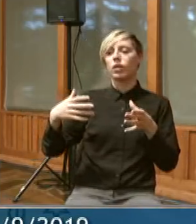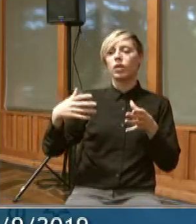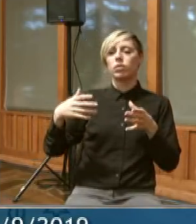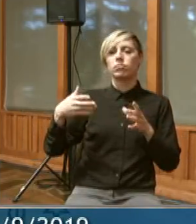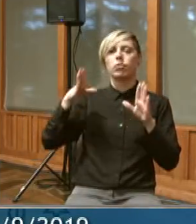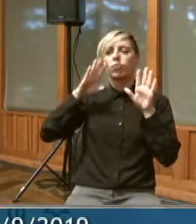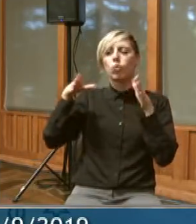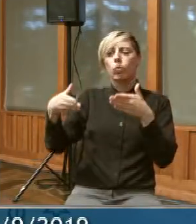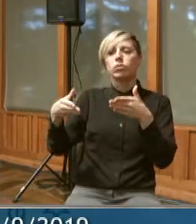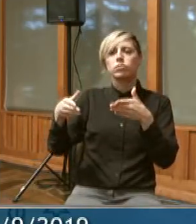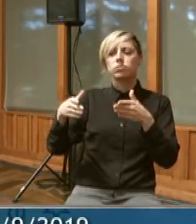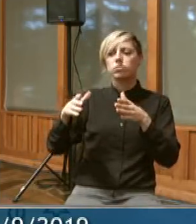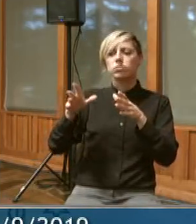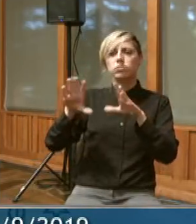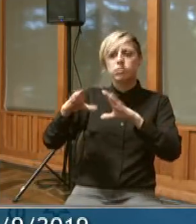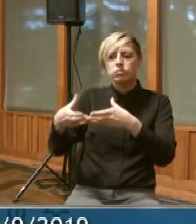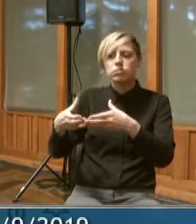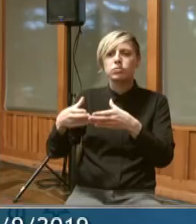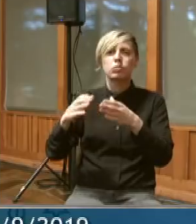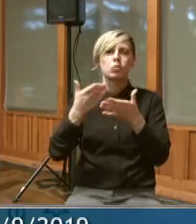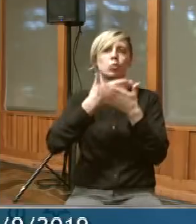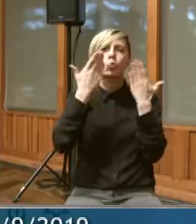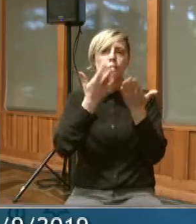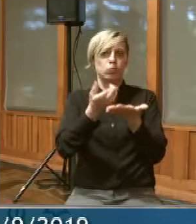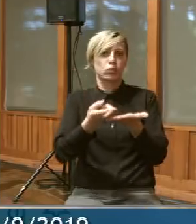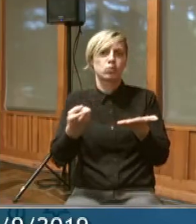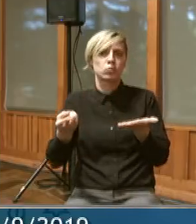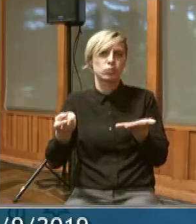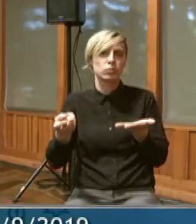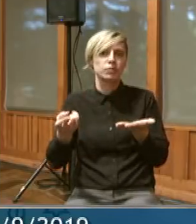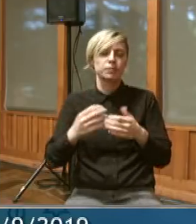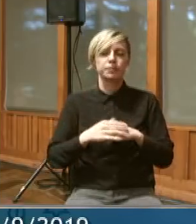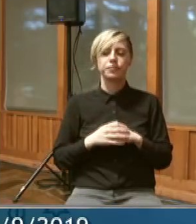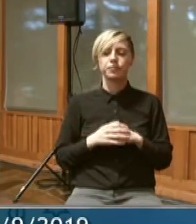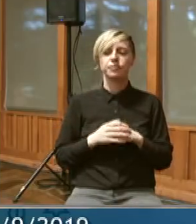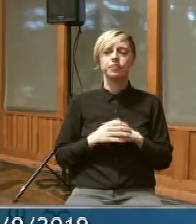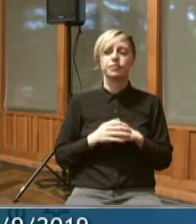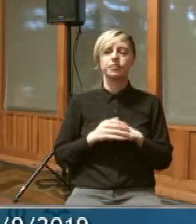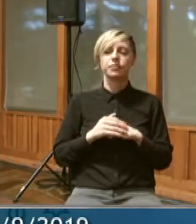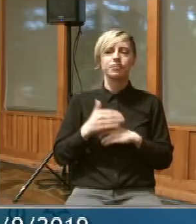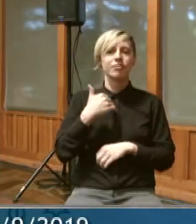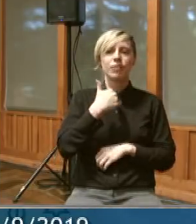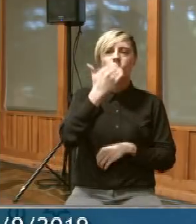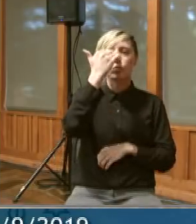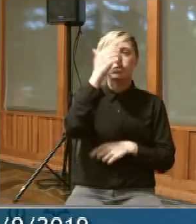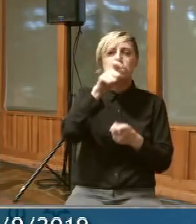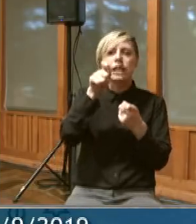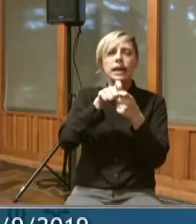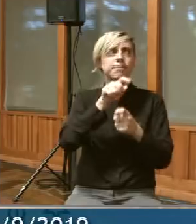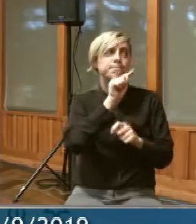NEIGHBORHOOD EXPANDING TO THE HISTORIC PARK ROSE AREA CONNECTING AND WORKING WITH PEOPLE WHO DOES NOT HAVE